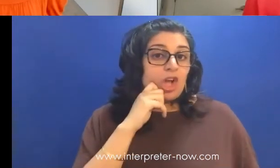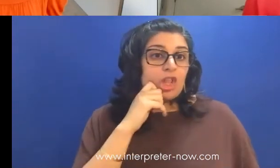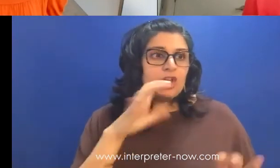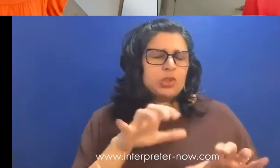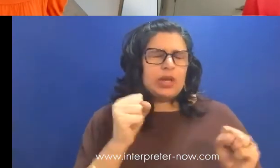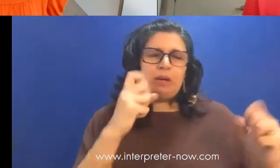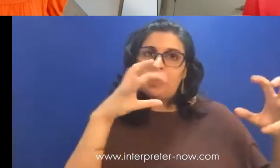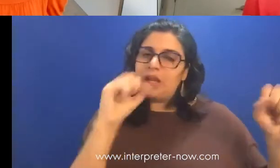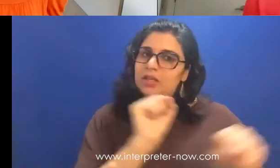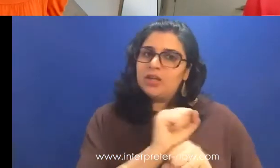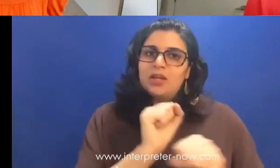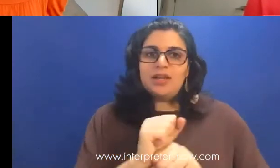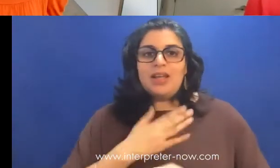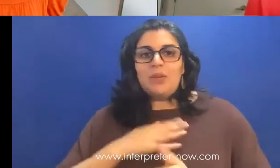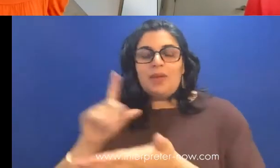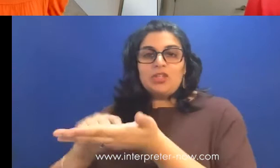tell me is still quite a challenge today.